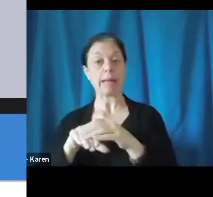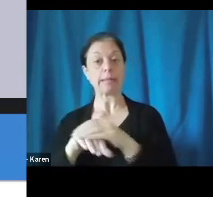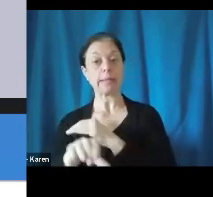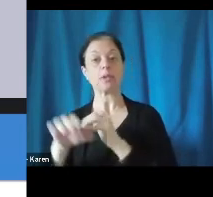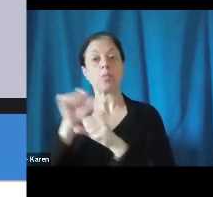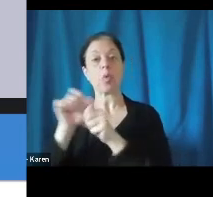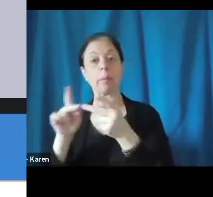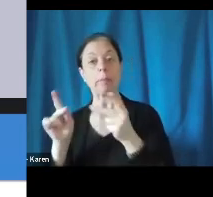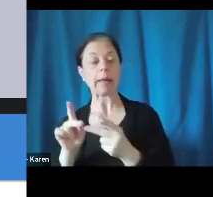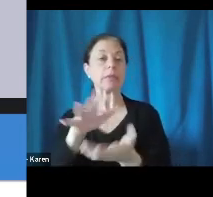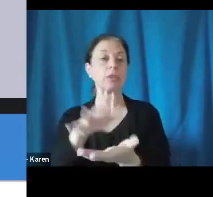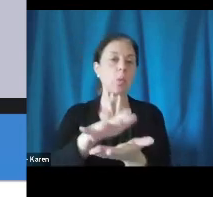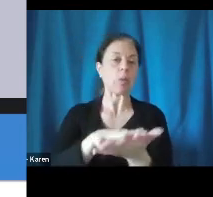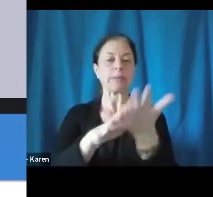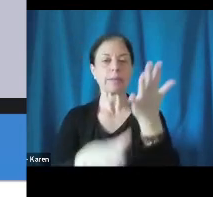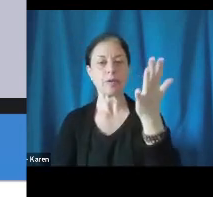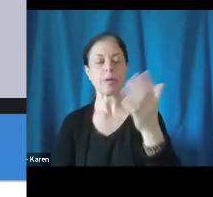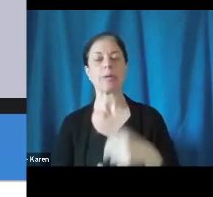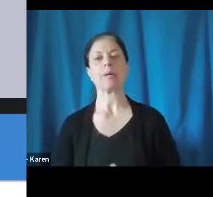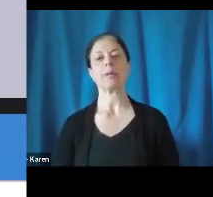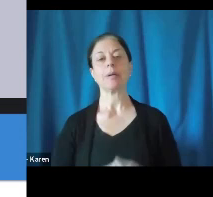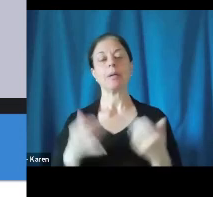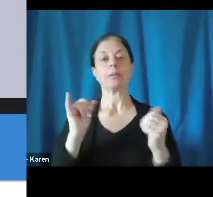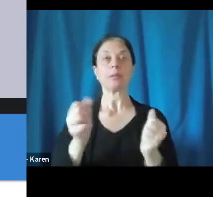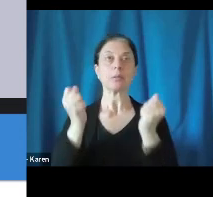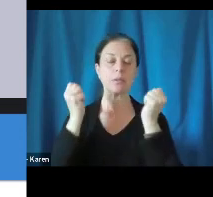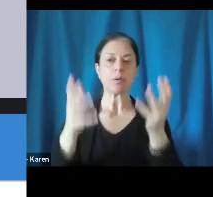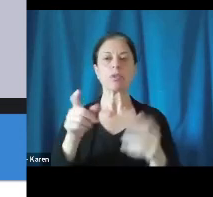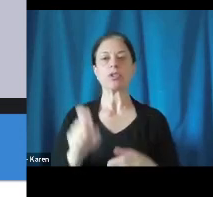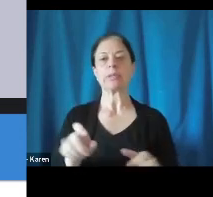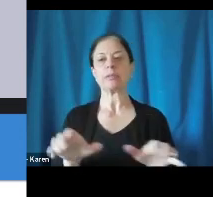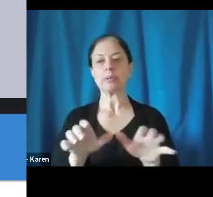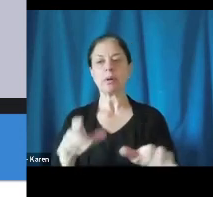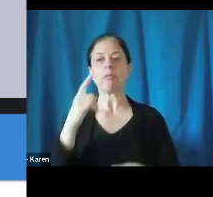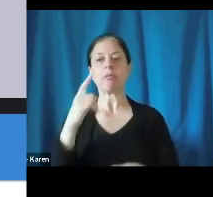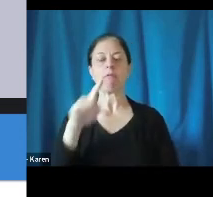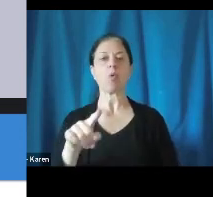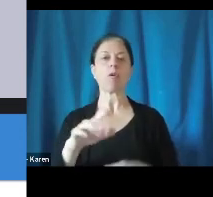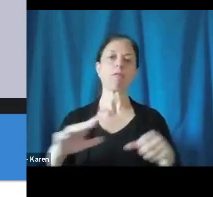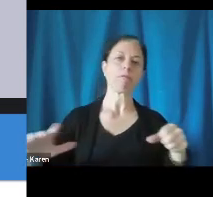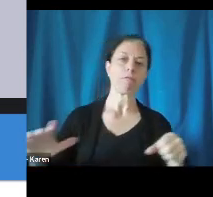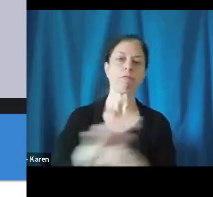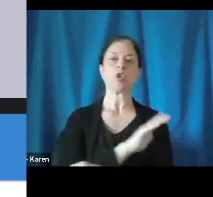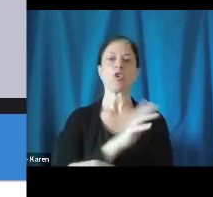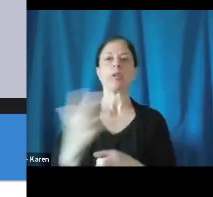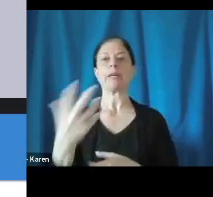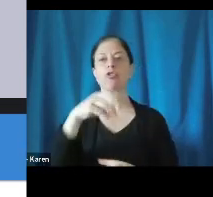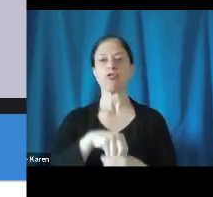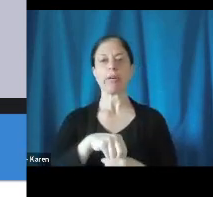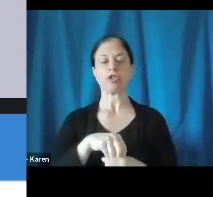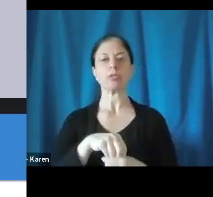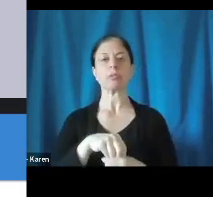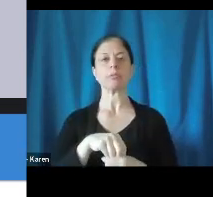building or if somebody is unable to access a workplace, school, et cetera. So there's still so much that needs to